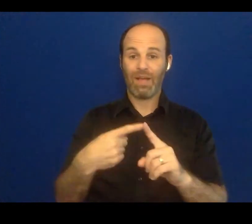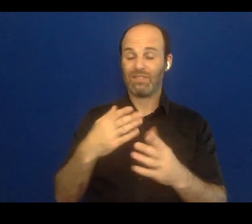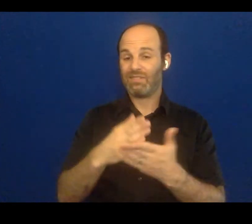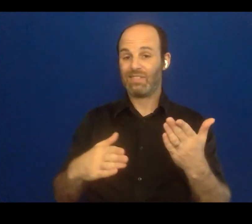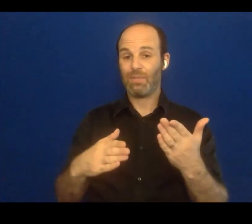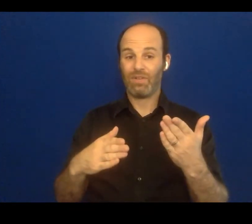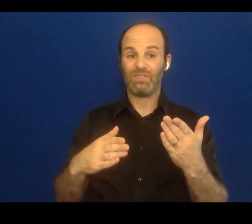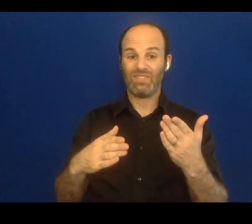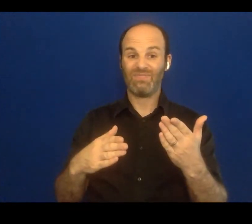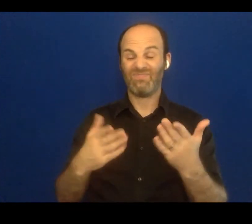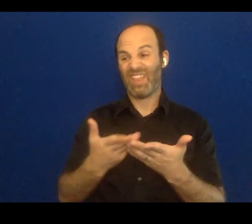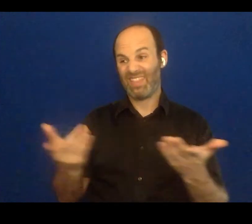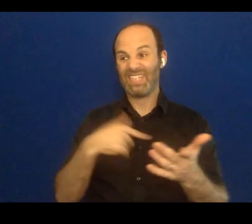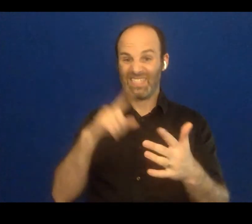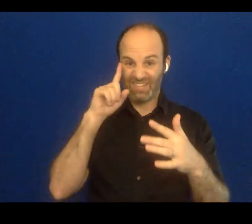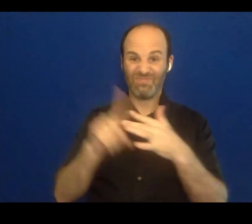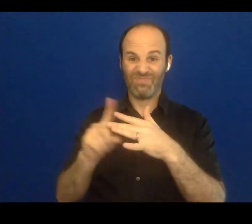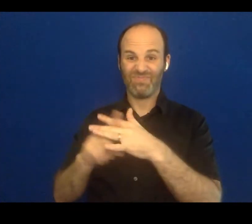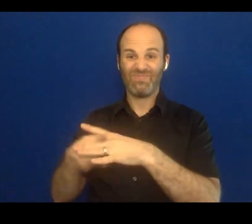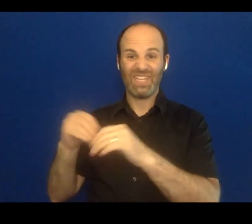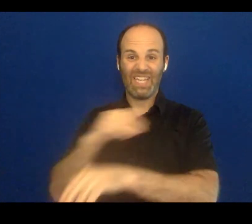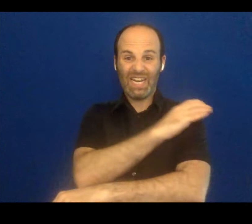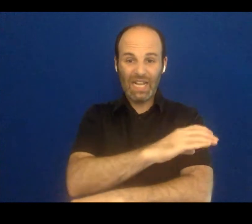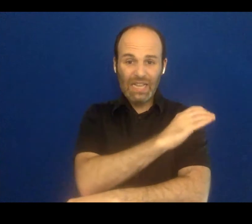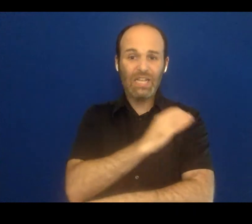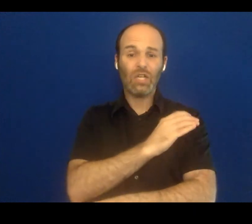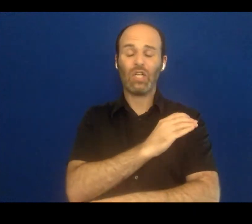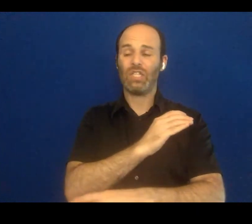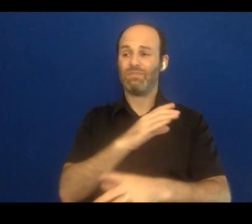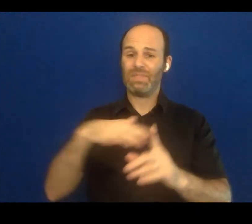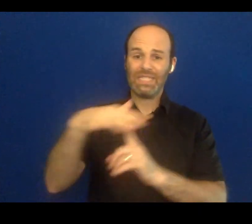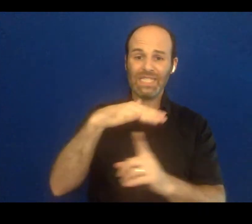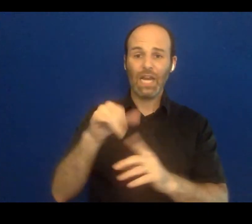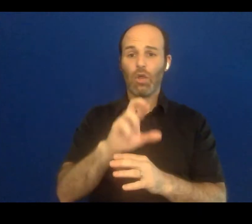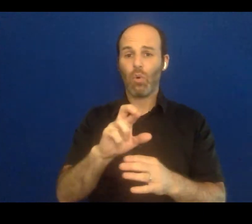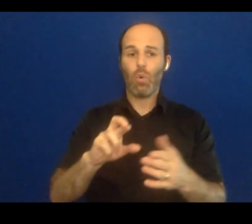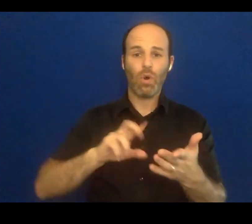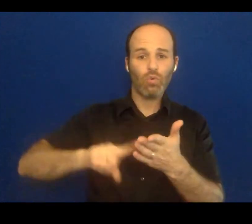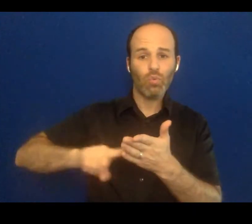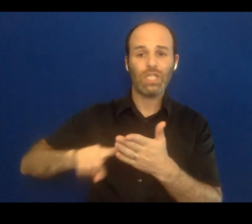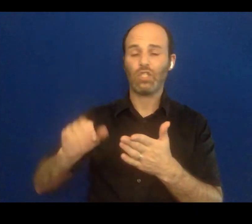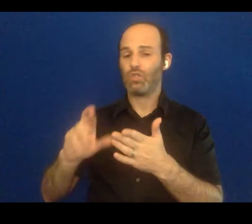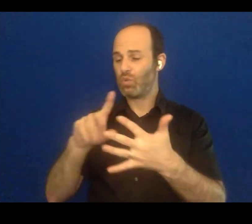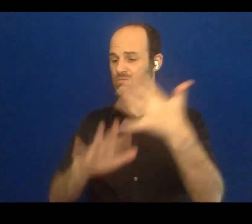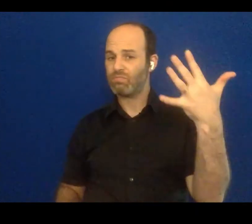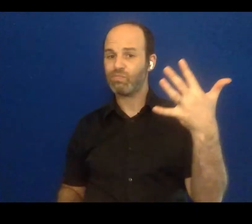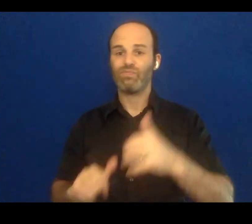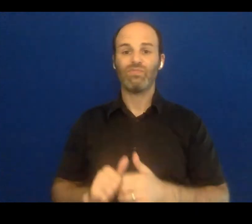THINGS THAT I COME ACROSS EITHER IN THE CLINICAL SETTING OR RESEARCH OR WHAT HAVE YOU. WHAT COMES TO MIND ONE OF THE